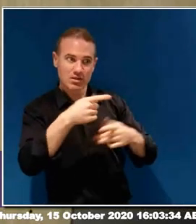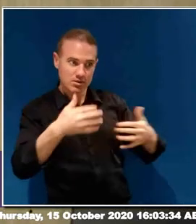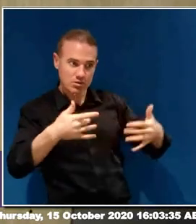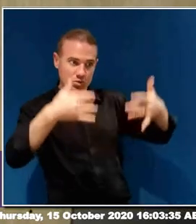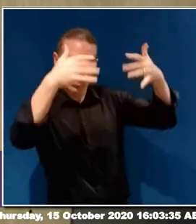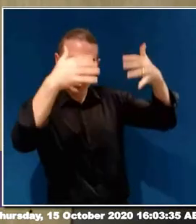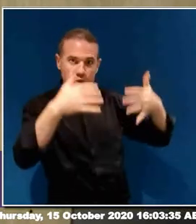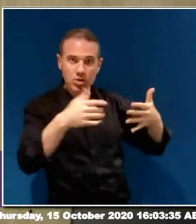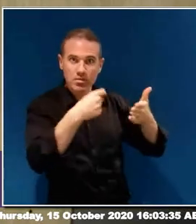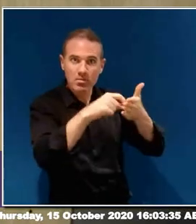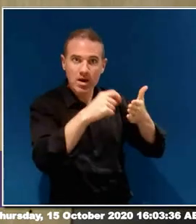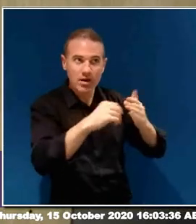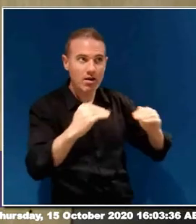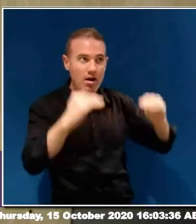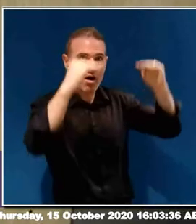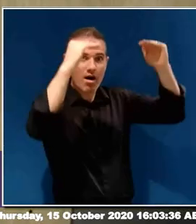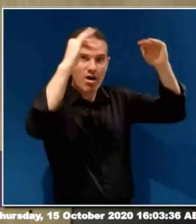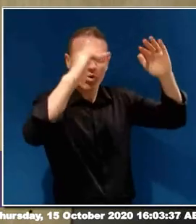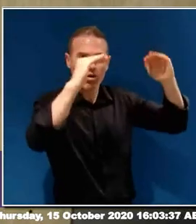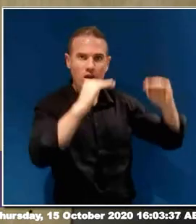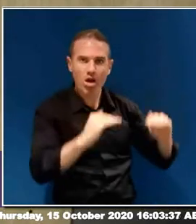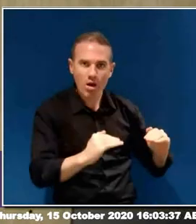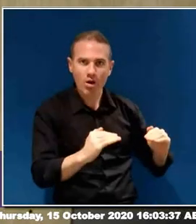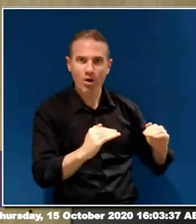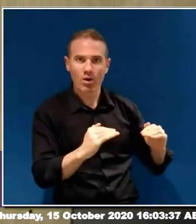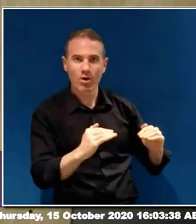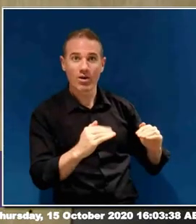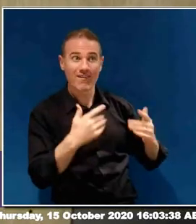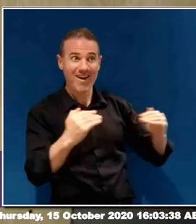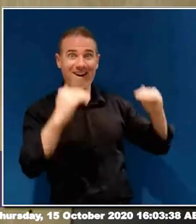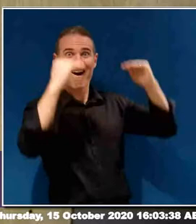So the problem then becomes when a Principal is told that they